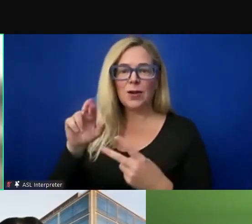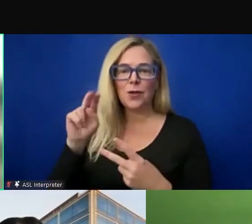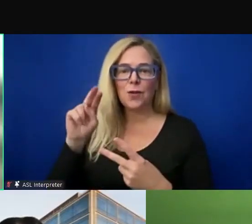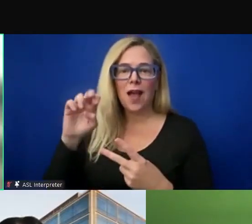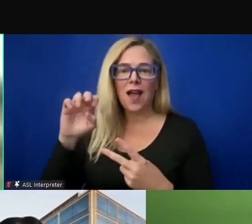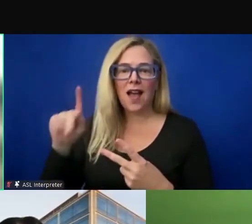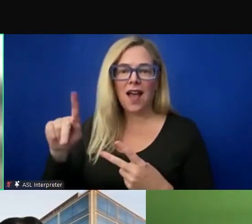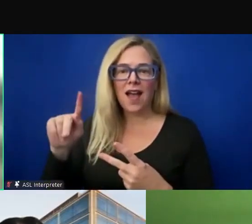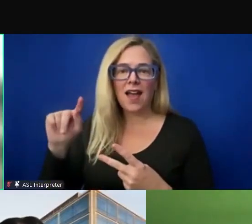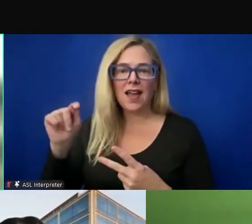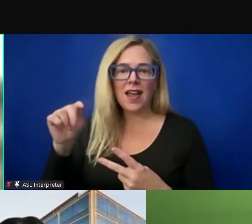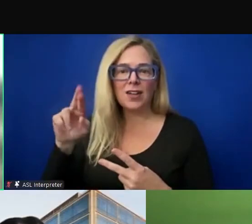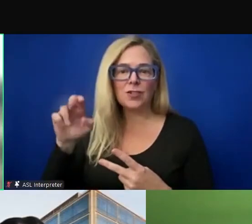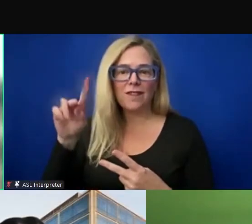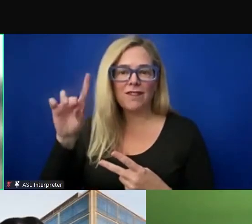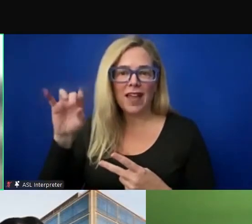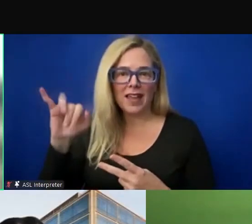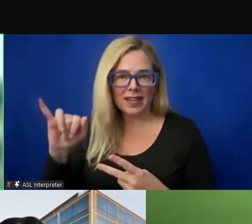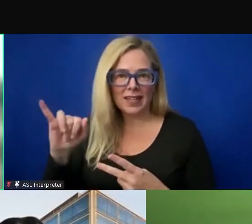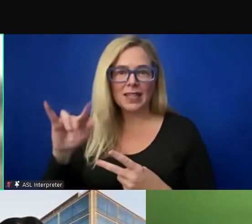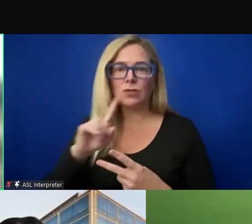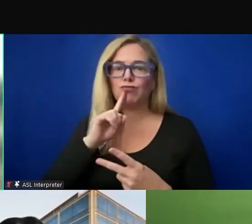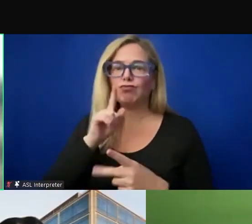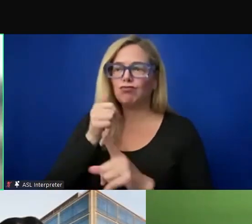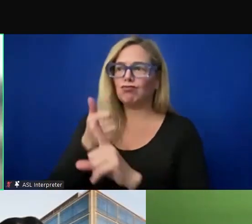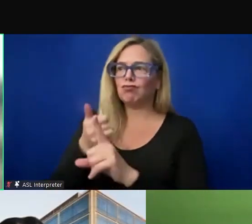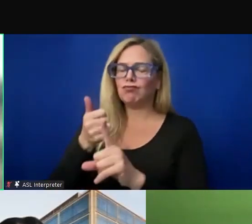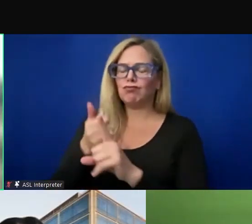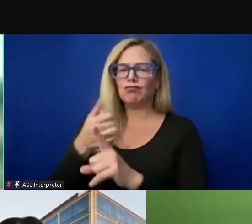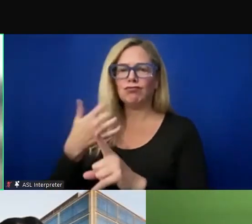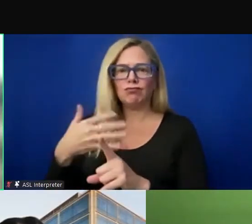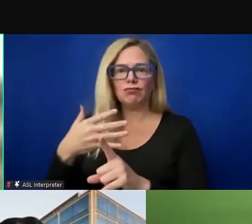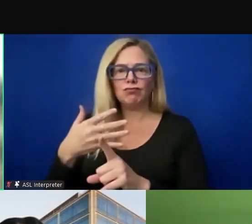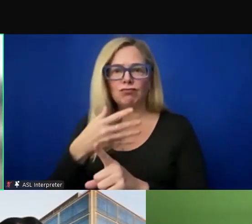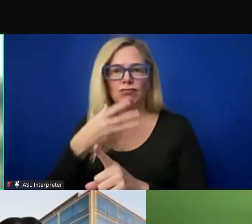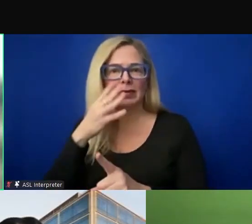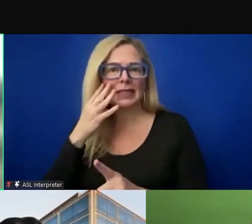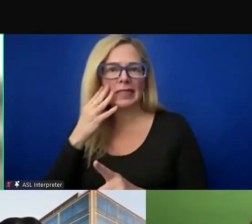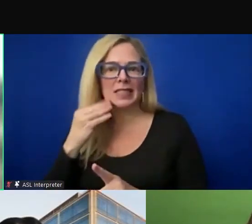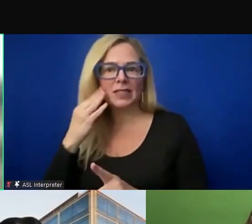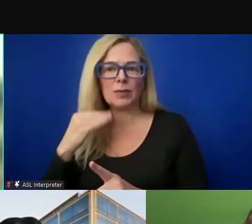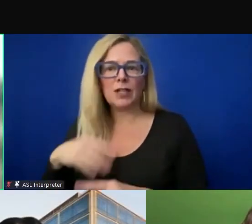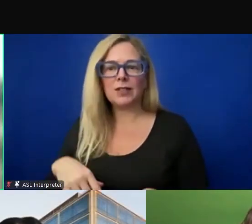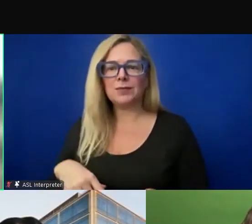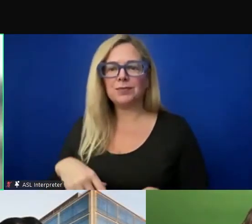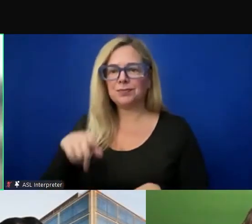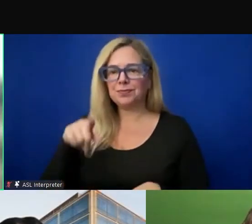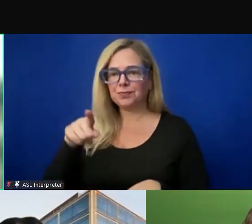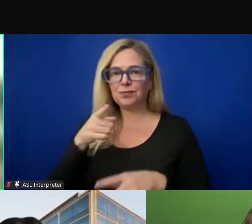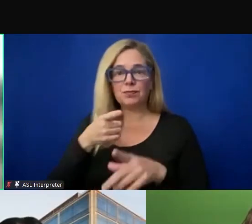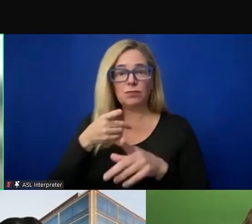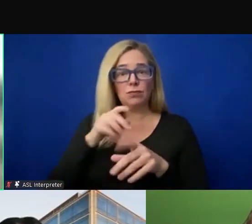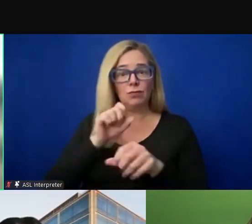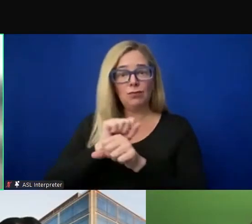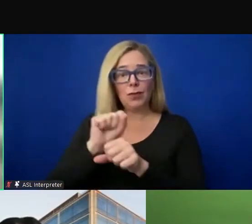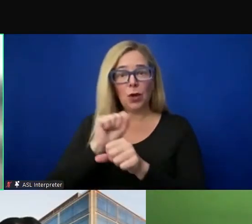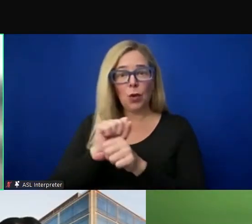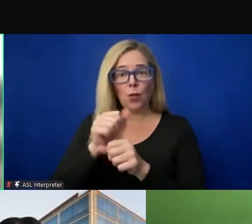area. Sonoo Thadaney Israni serves as an executive director of Presence, which is a